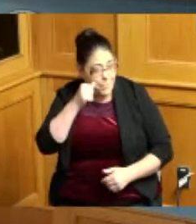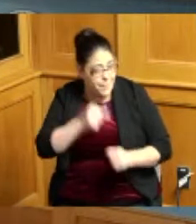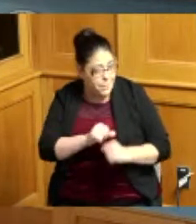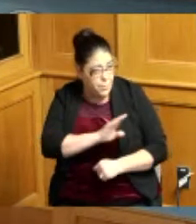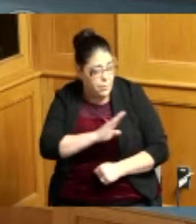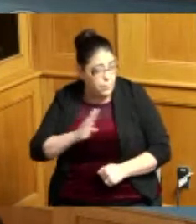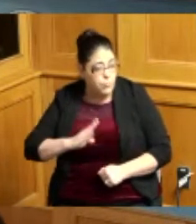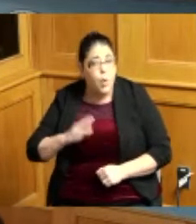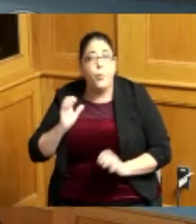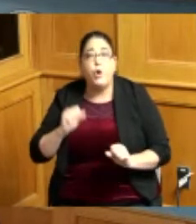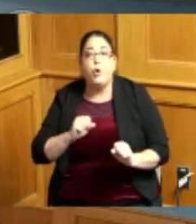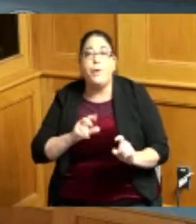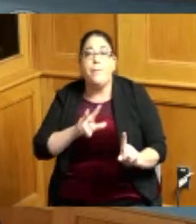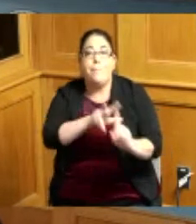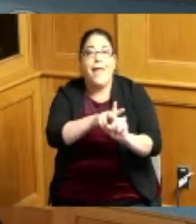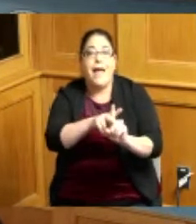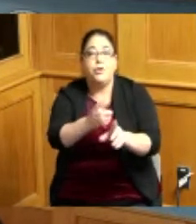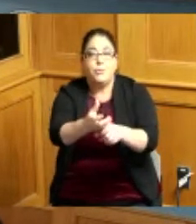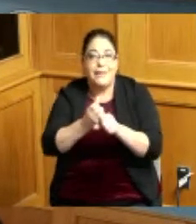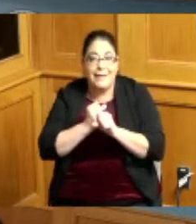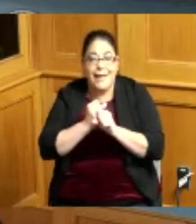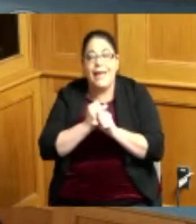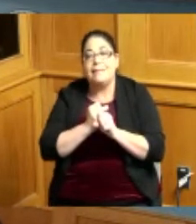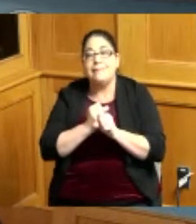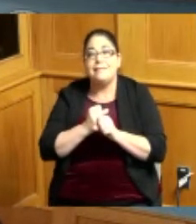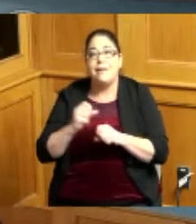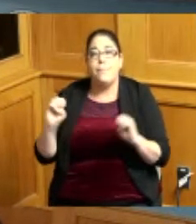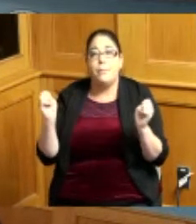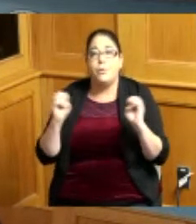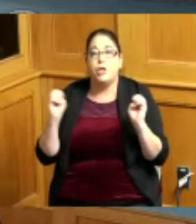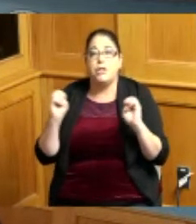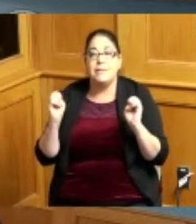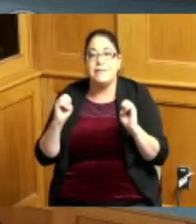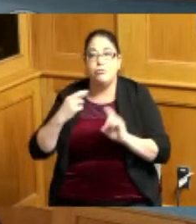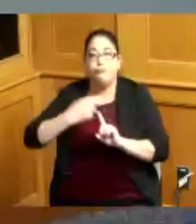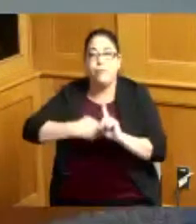some reallocated emergency rental assistance funding we've applied we applied for an